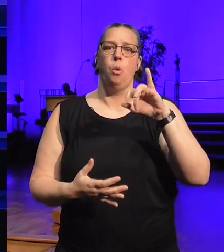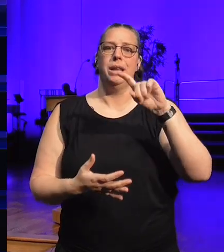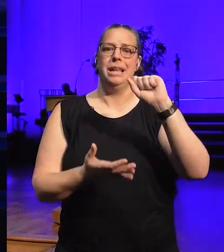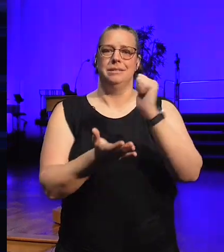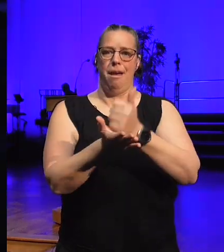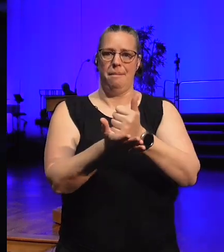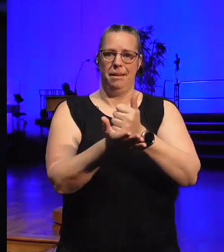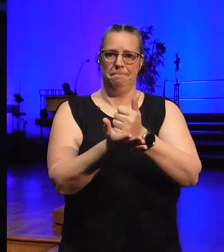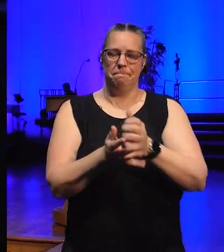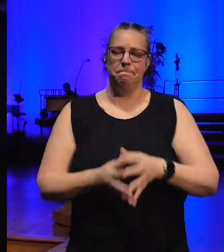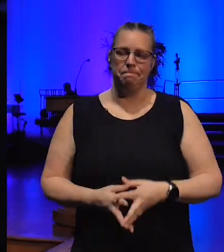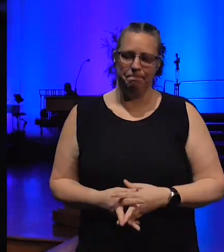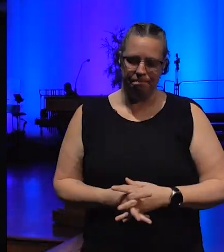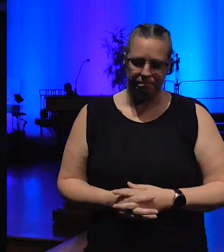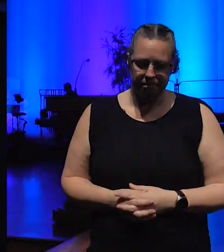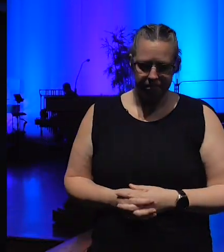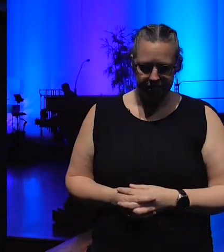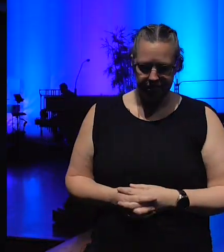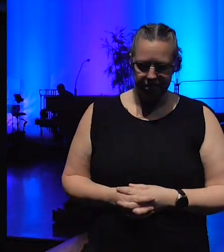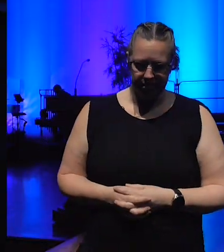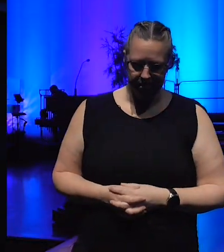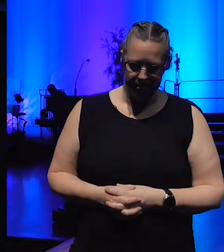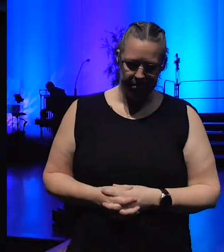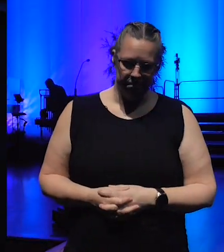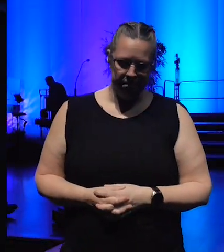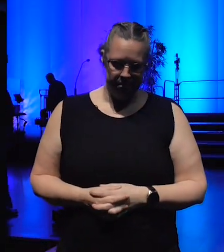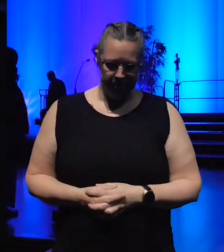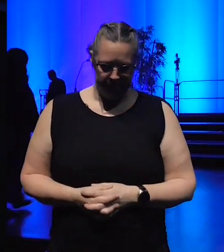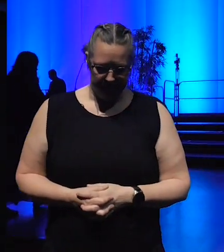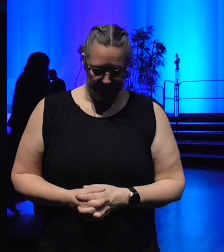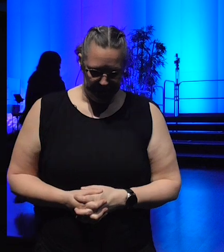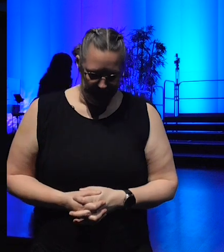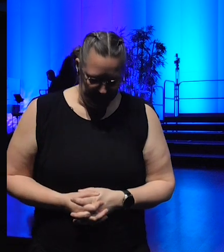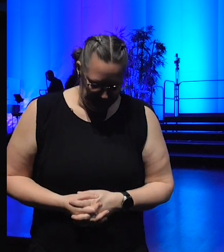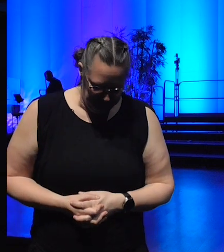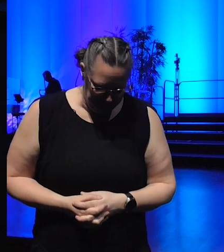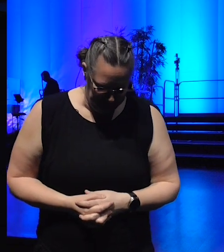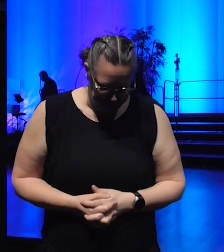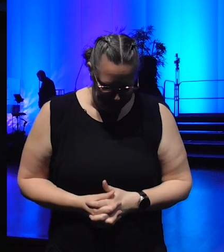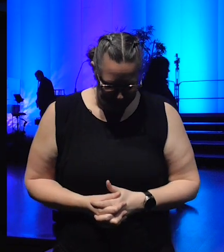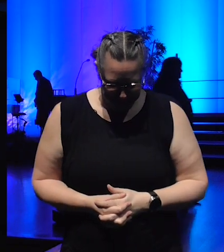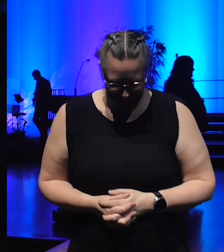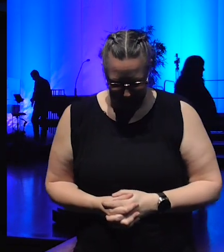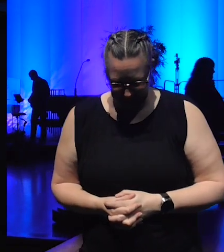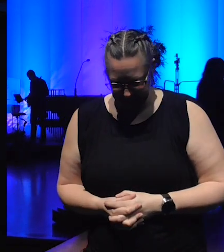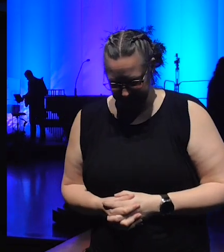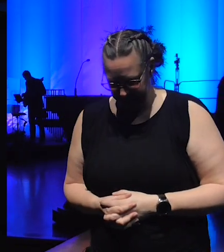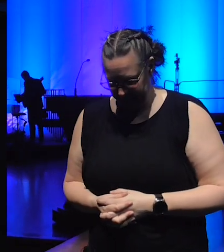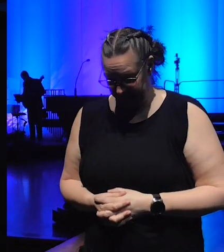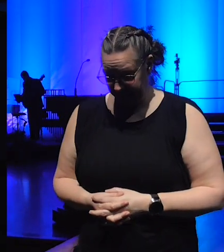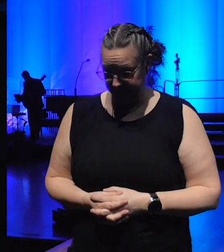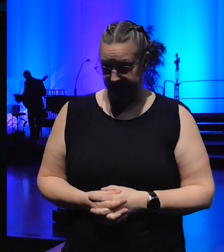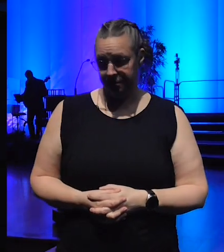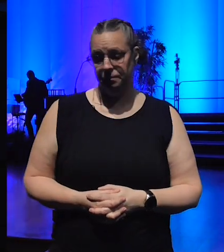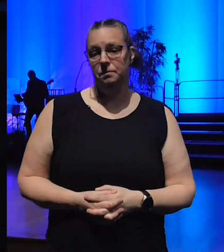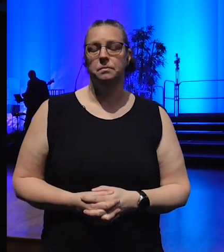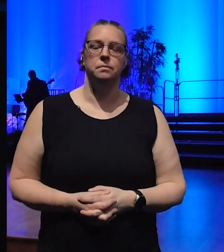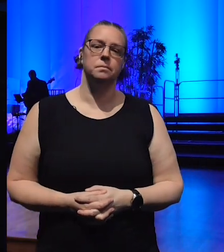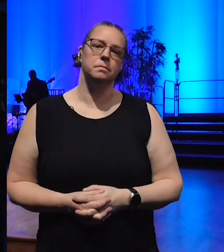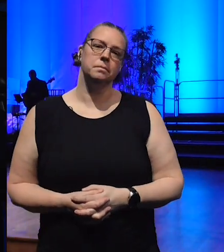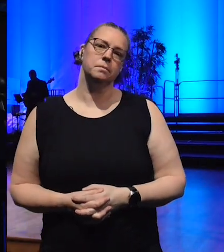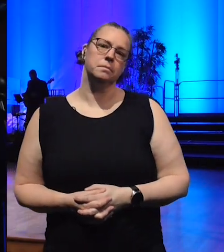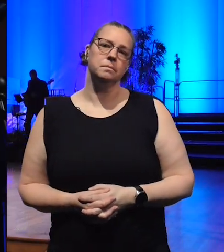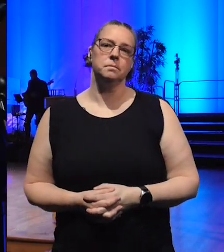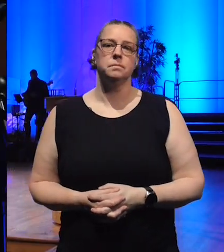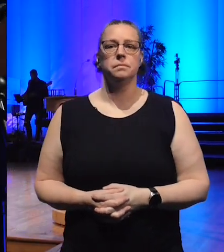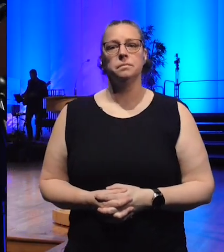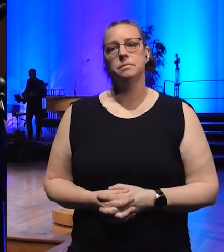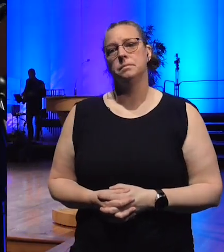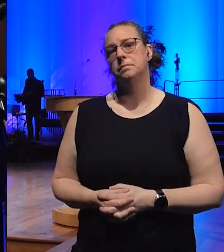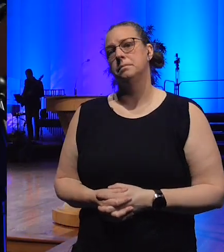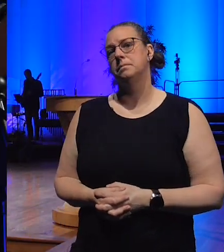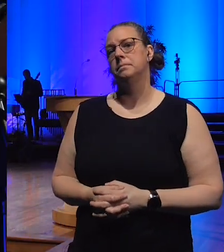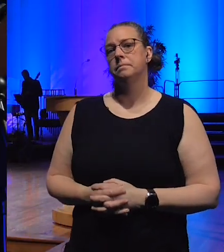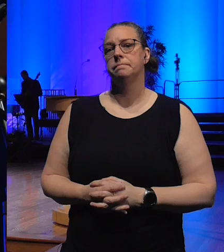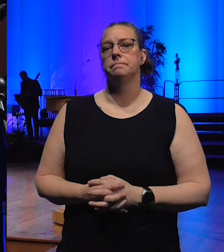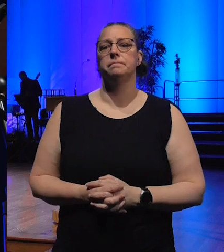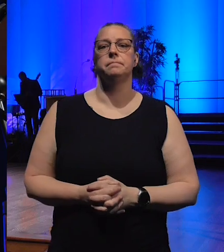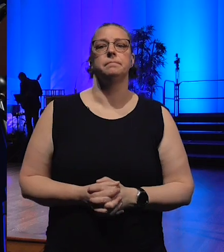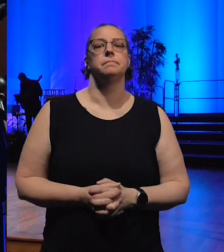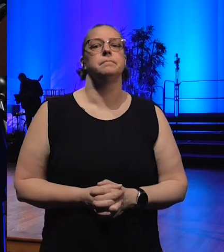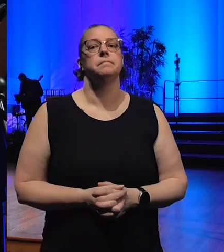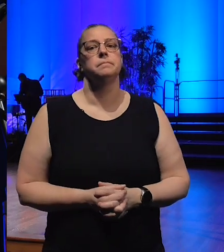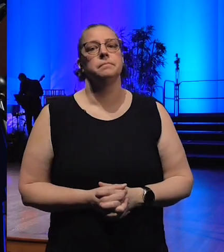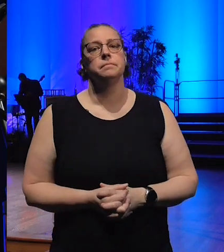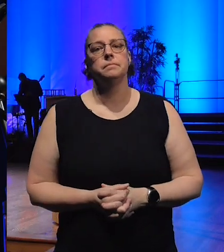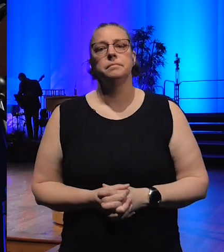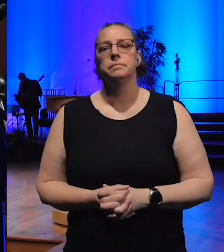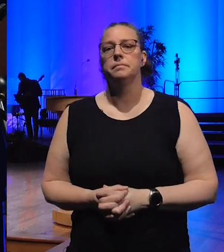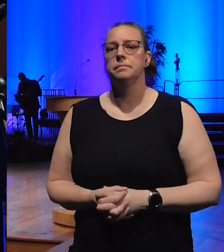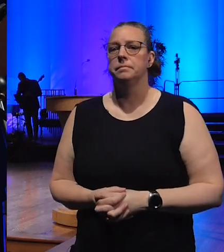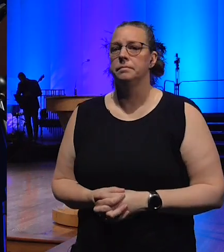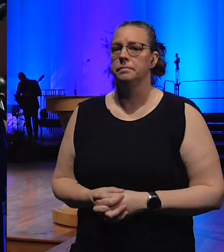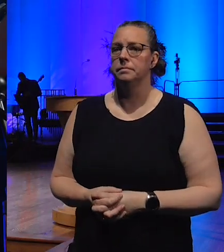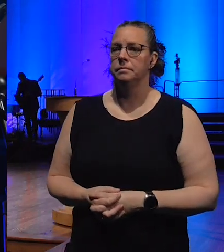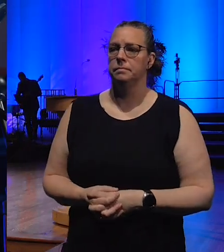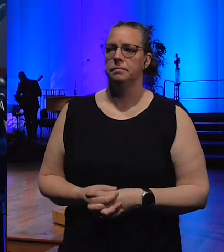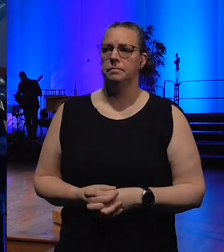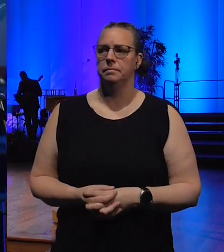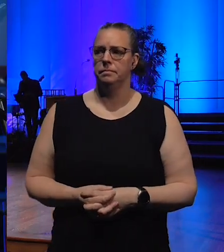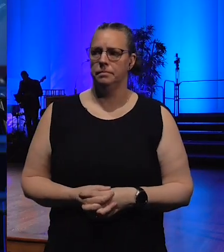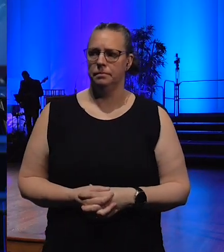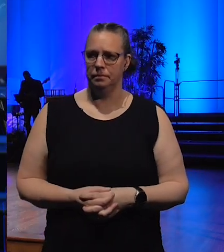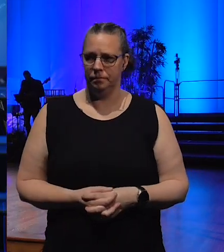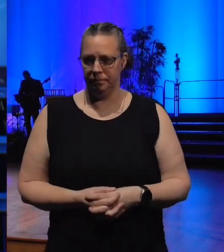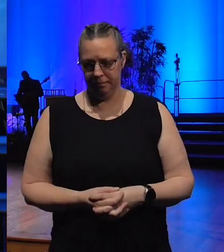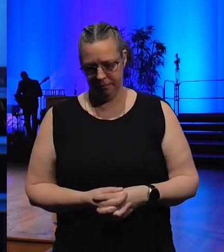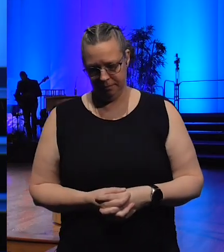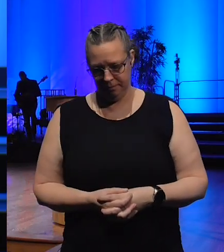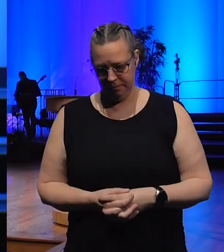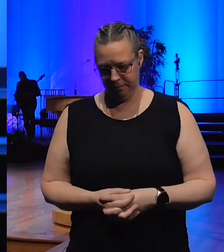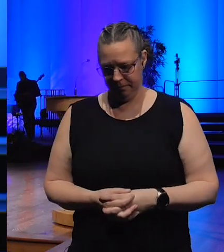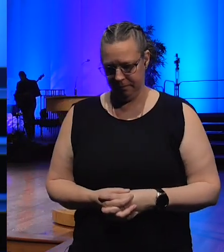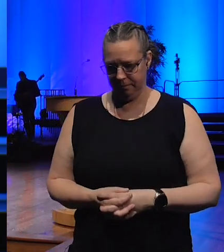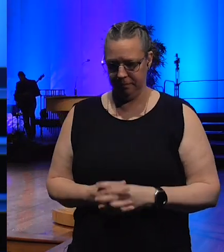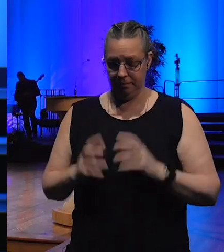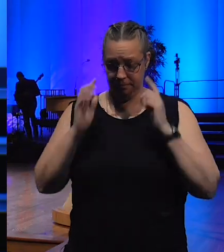amen the secret of life is enjoying passage of